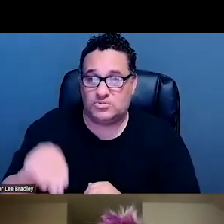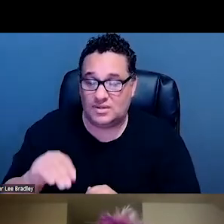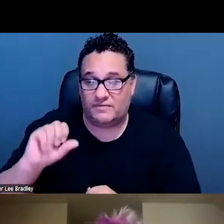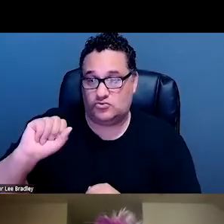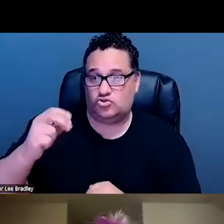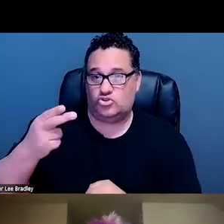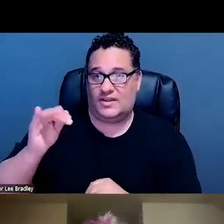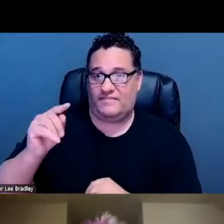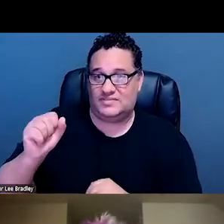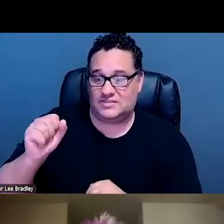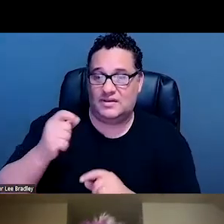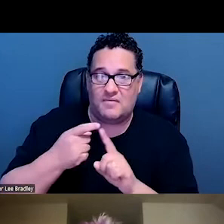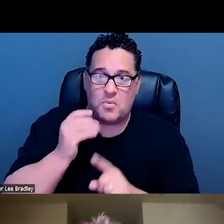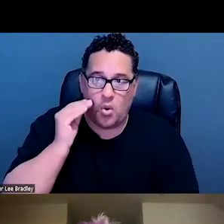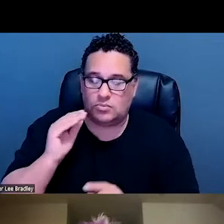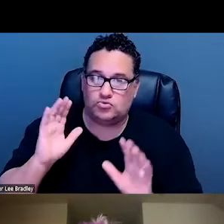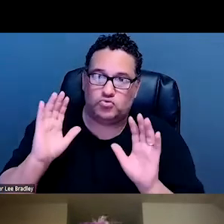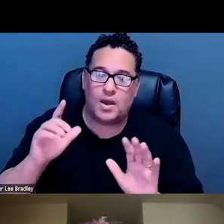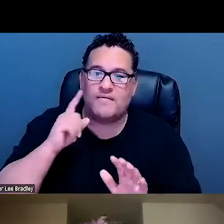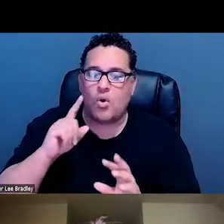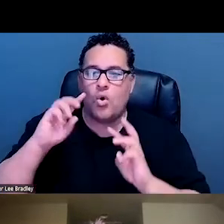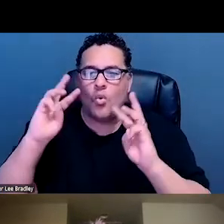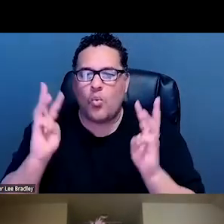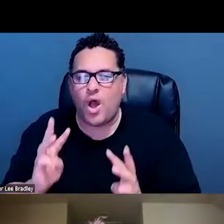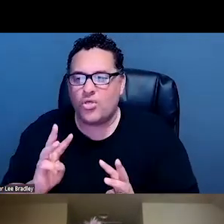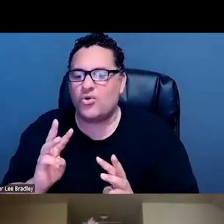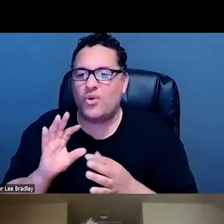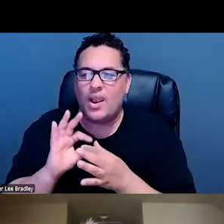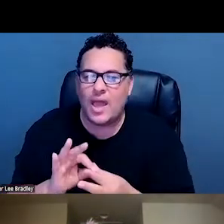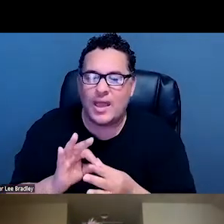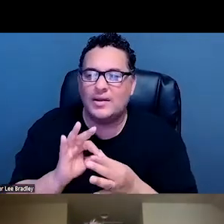IT WAS GREAT FOR WEATHER RELATED INCIDENTS, AND THE REASON TO USE IT ALL OF THE TIME